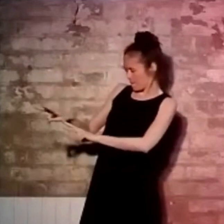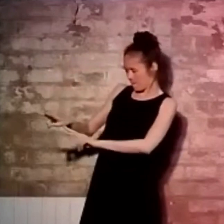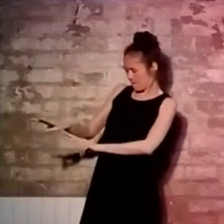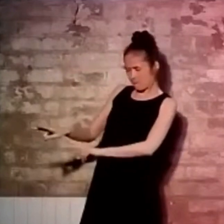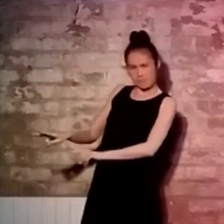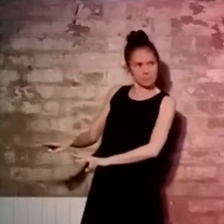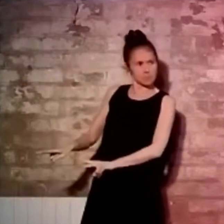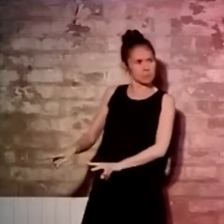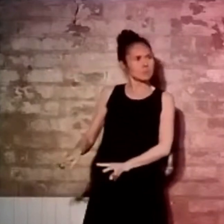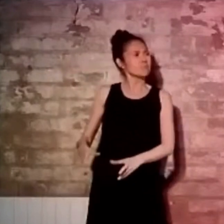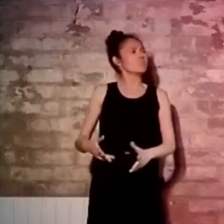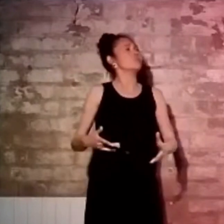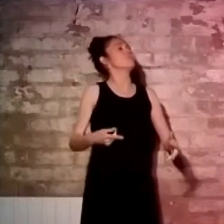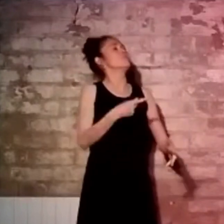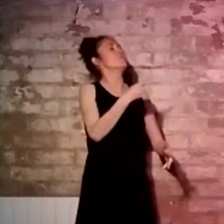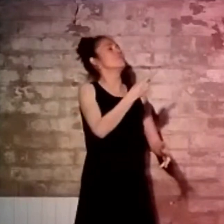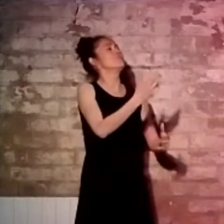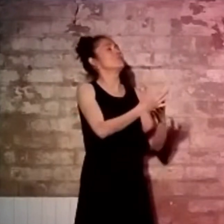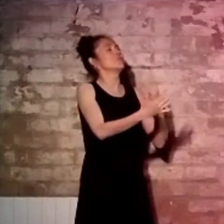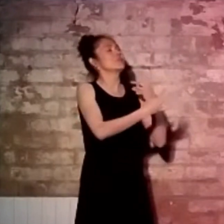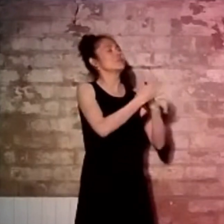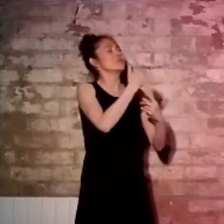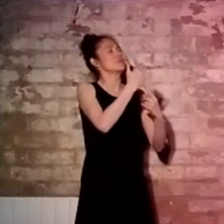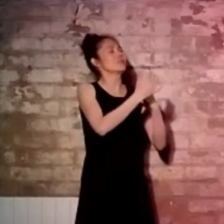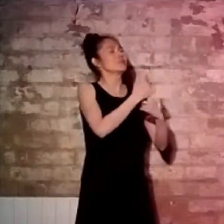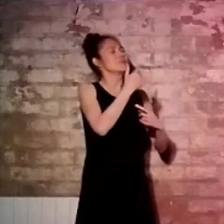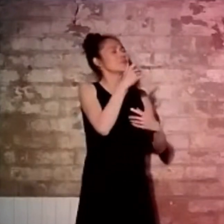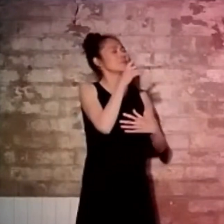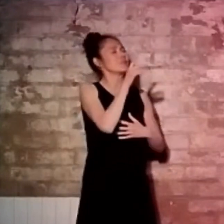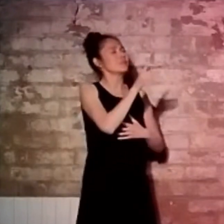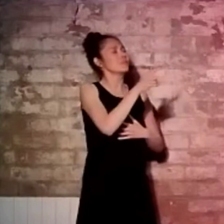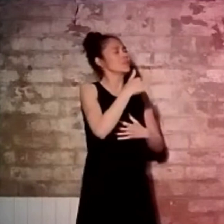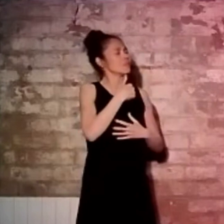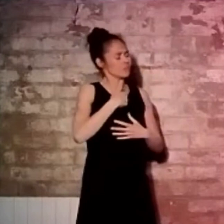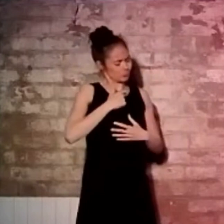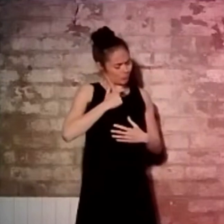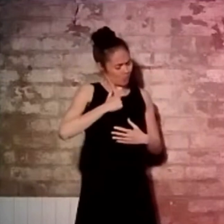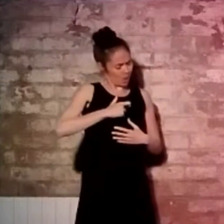O, like a book of sport thou'lt read me o'er; But there's more in me than thou understand'st.